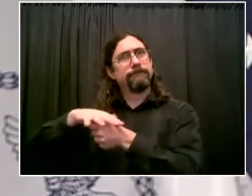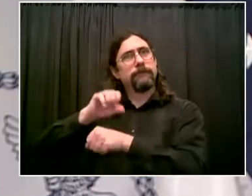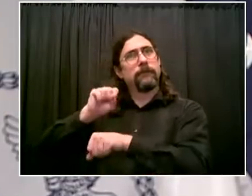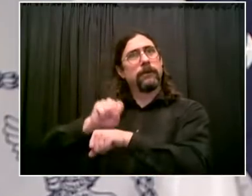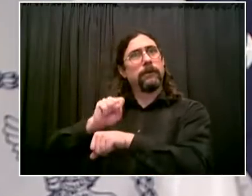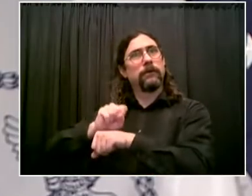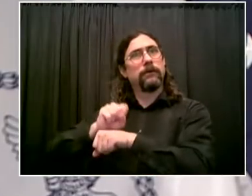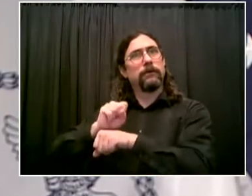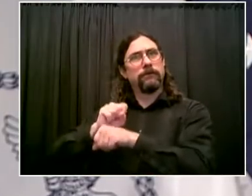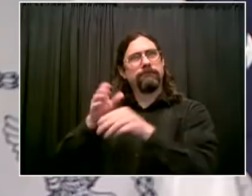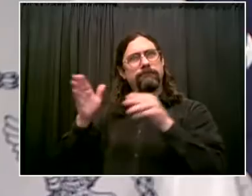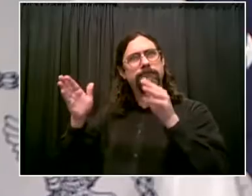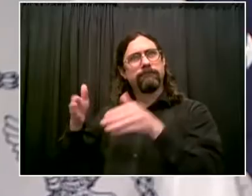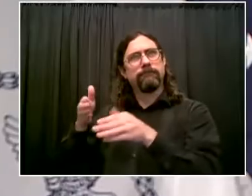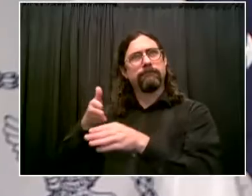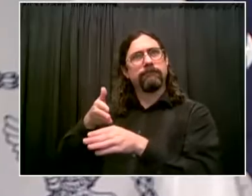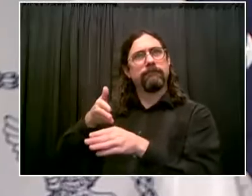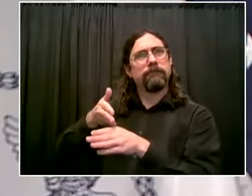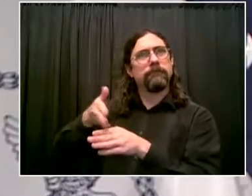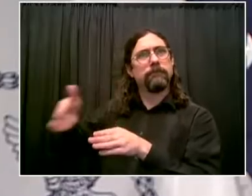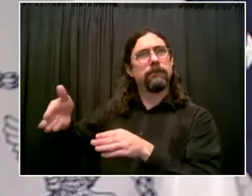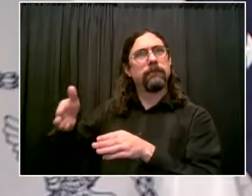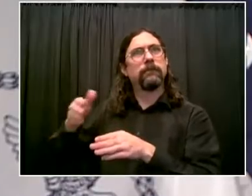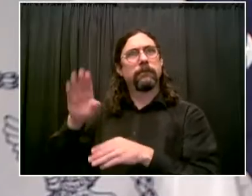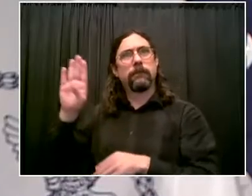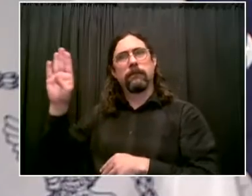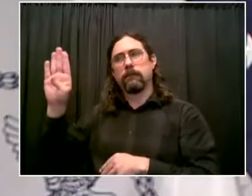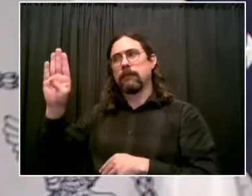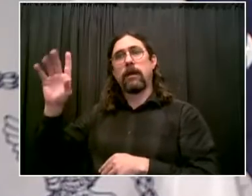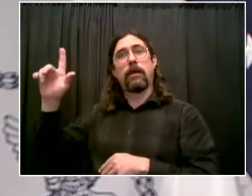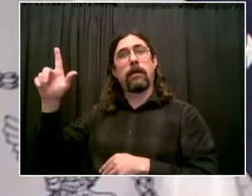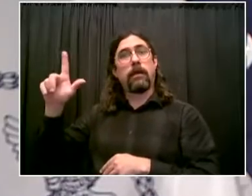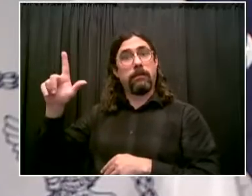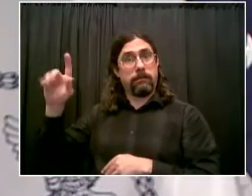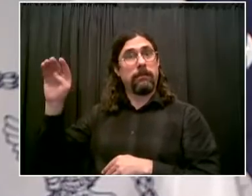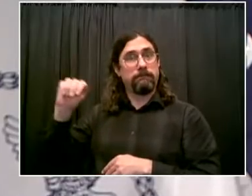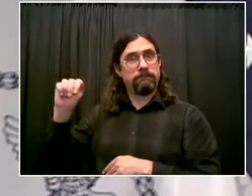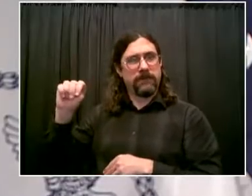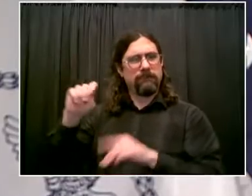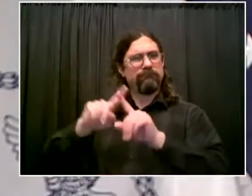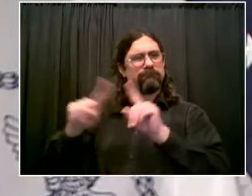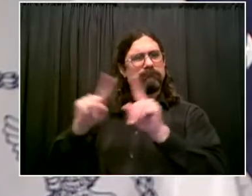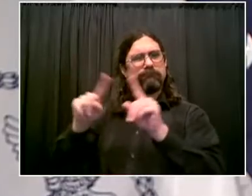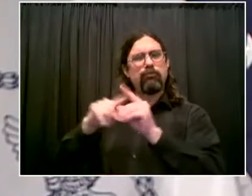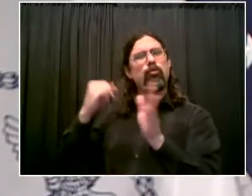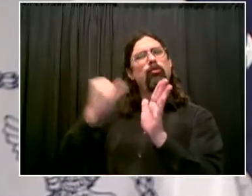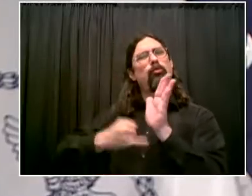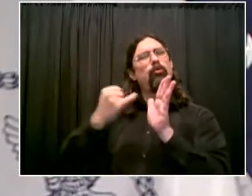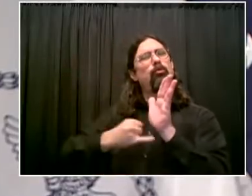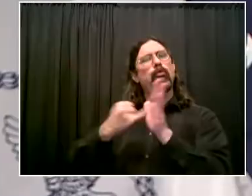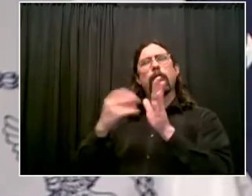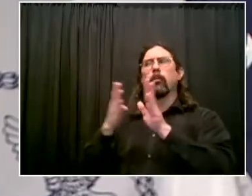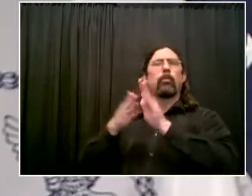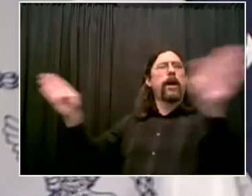WE ARE LOOKING OSN OMETHING REGARDING THE LOCAL BLACK LIVES MATTER MURAL. ONE OF MY COLLEAGUES GOT SOME PHOTOS, IS